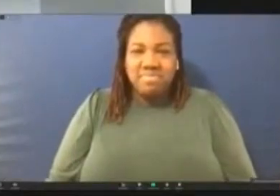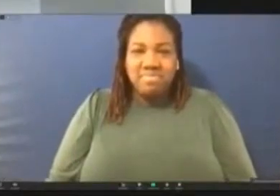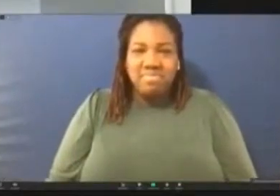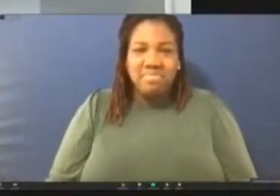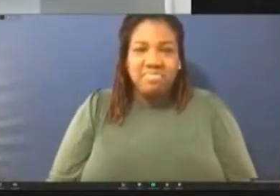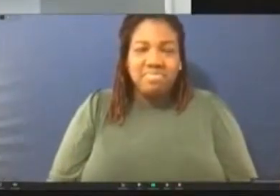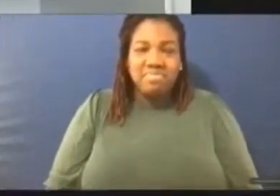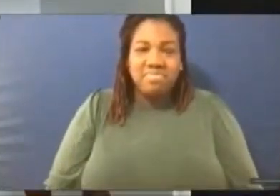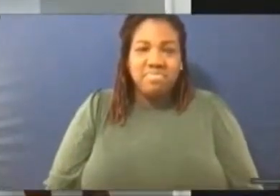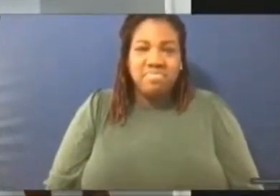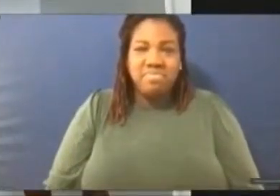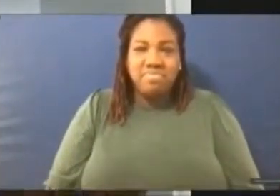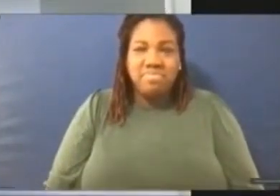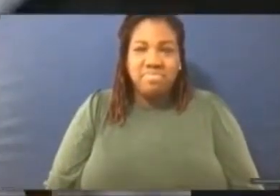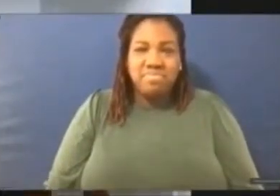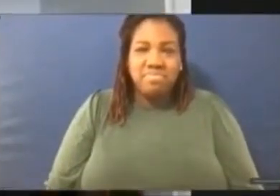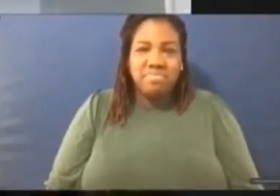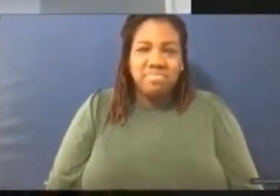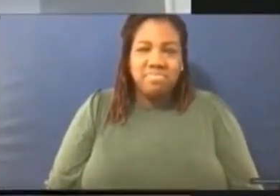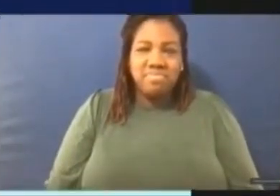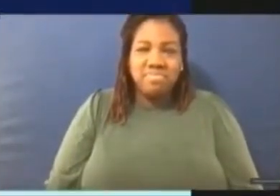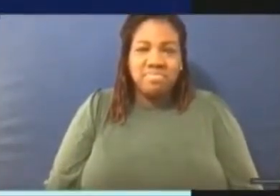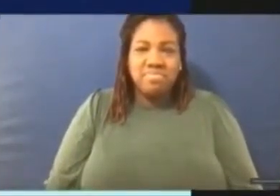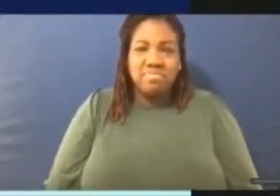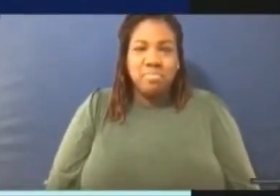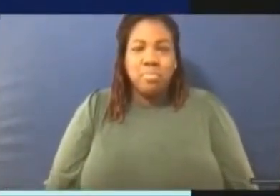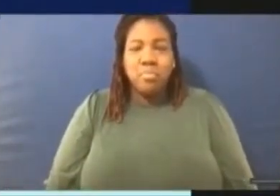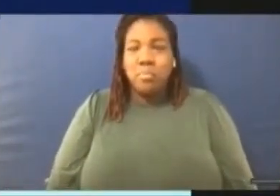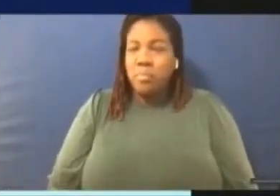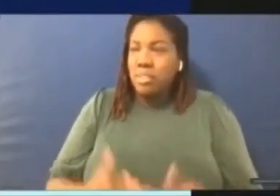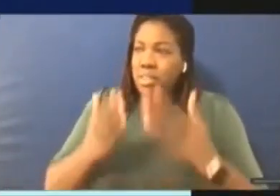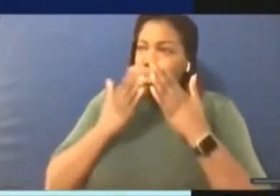Marcella Nunez-Smith: Thank you so much Doctors Akbar and Evans.